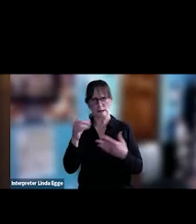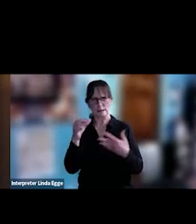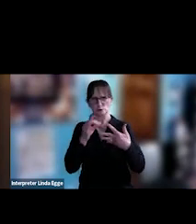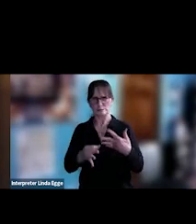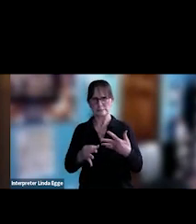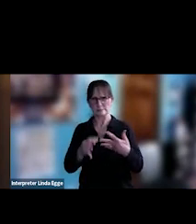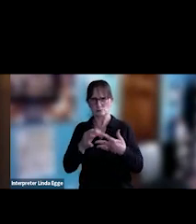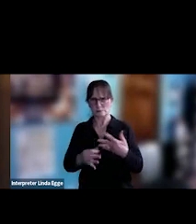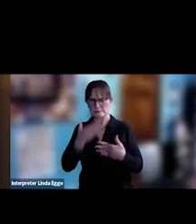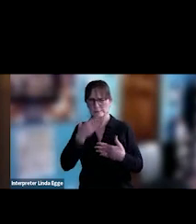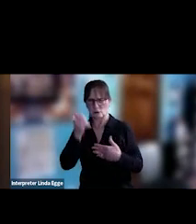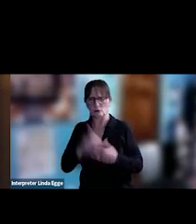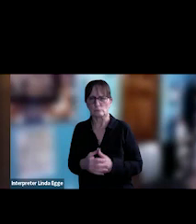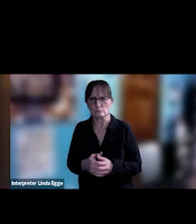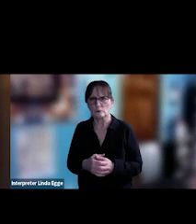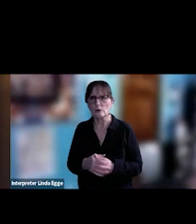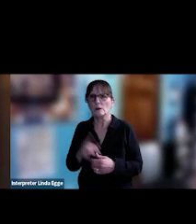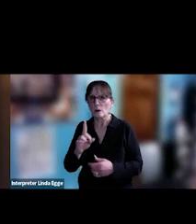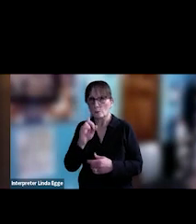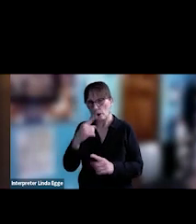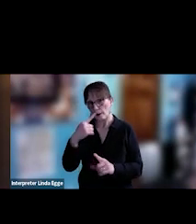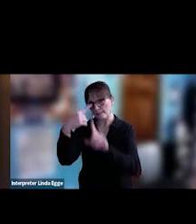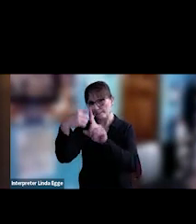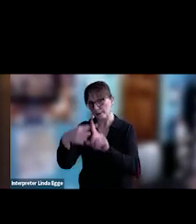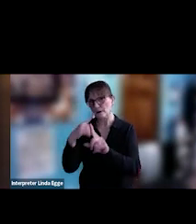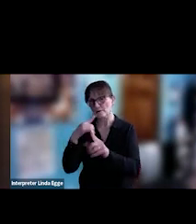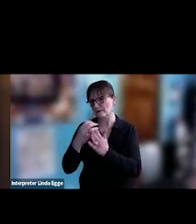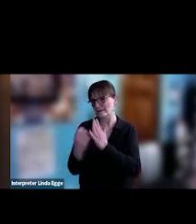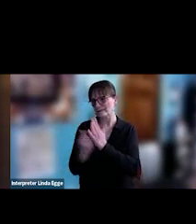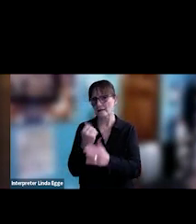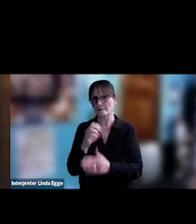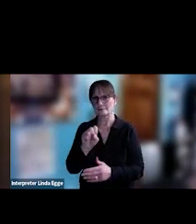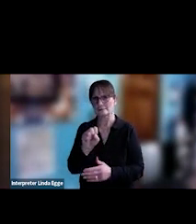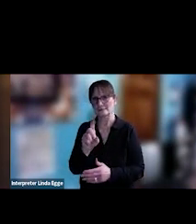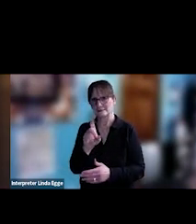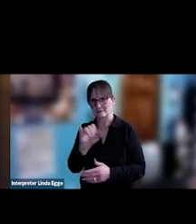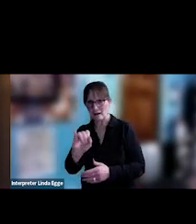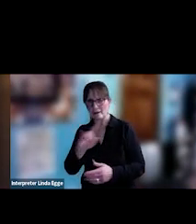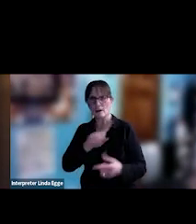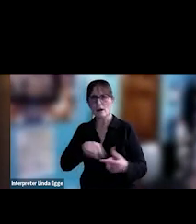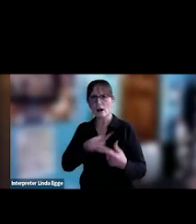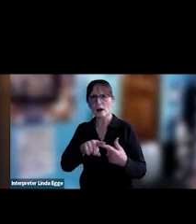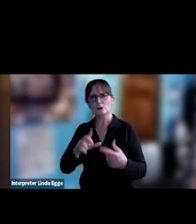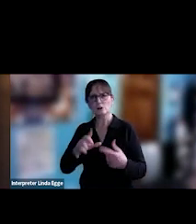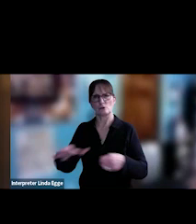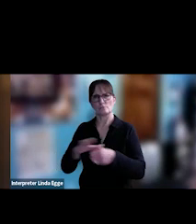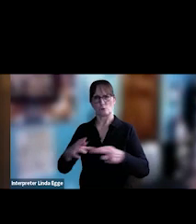One upside of receiving SSDI up until your full retirement age,